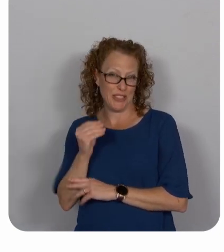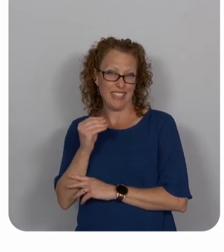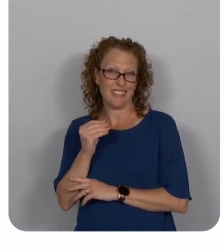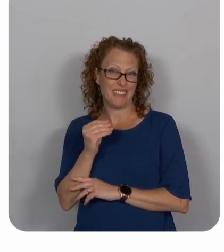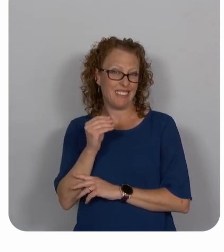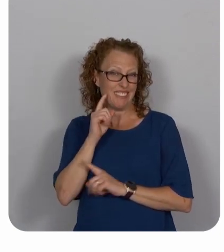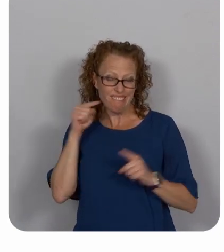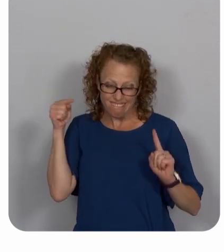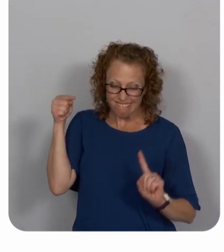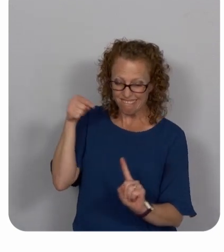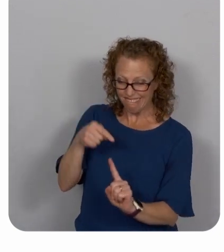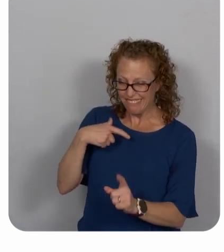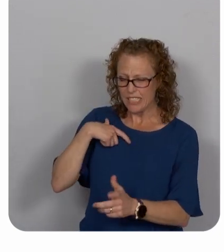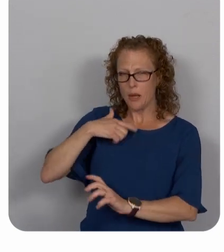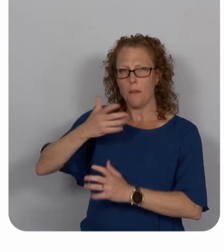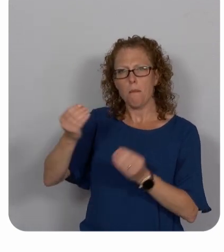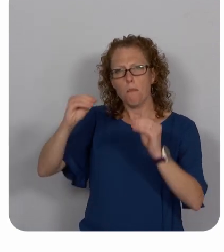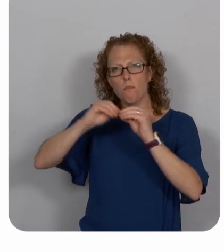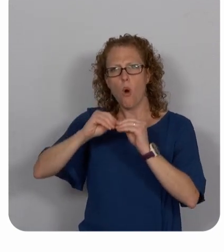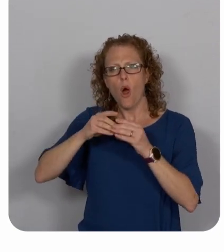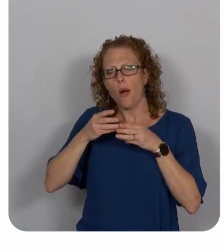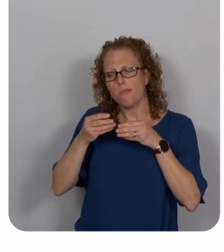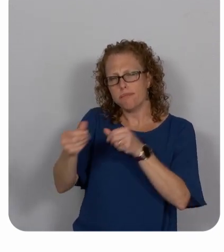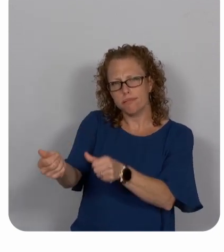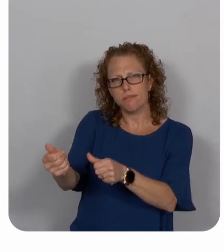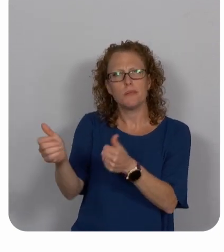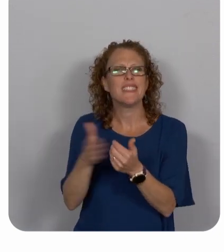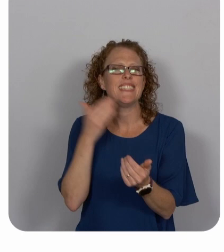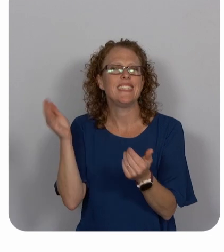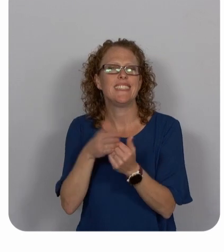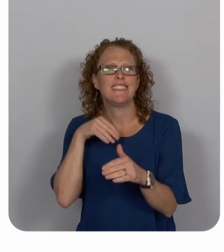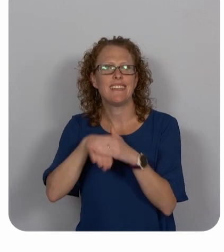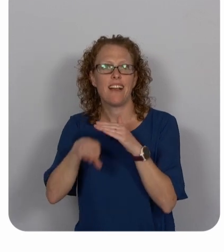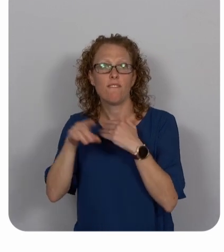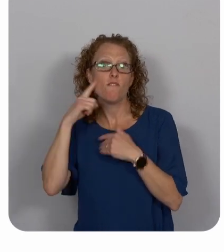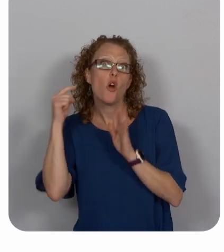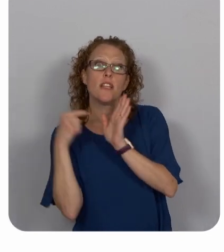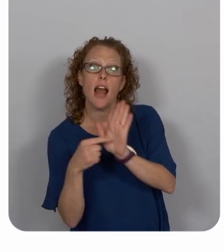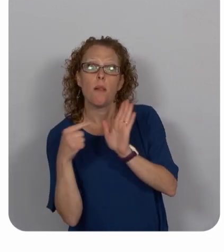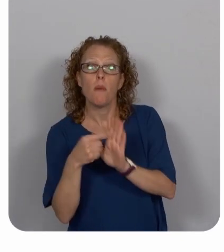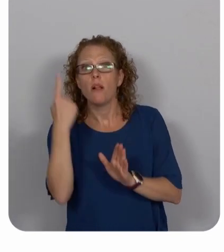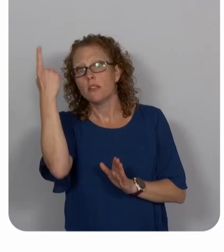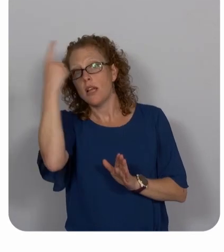For example, when a user types “I recently joined a yoga class, what should I wear to the class?”